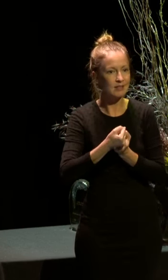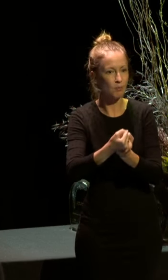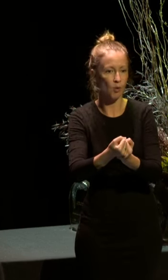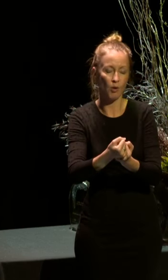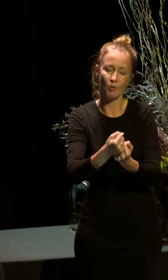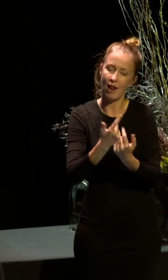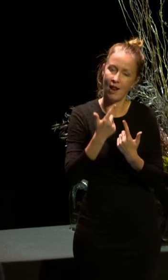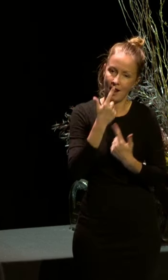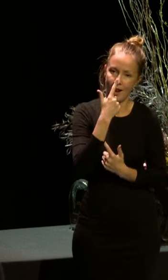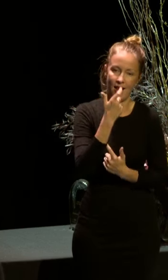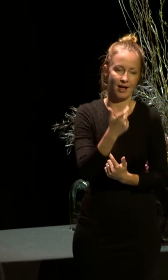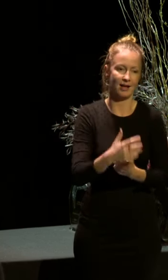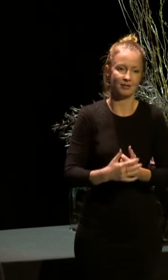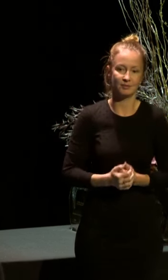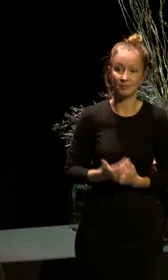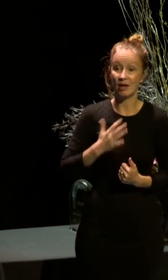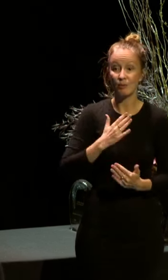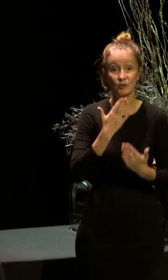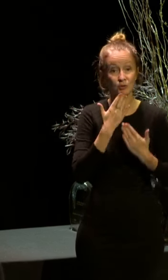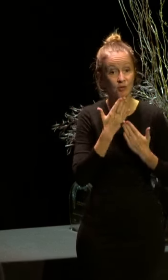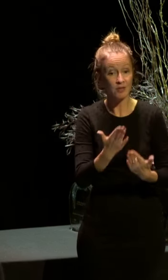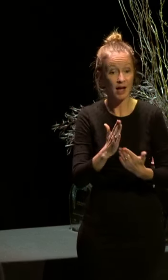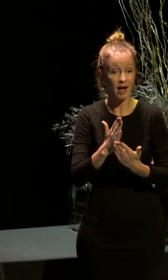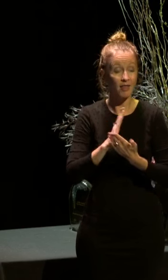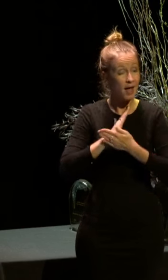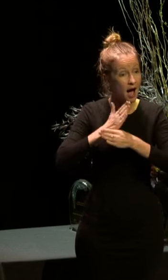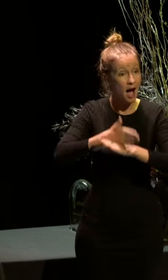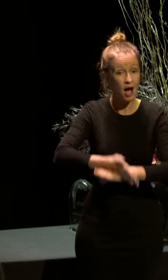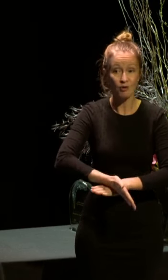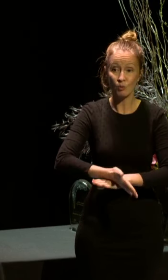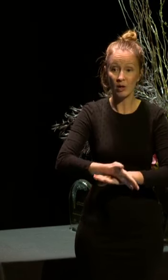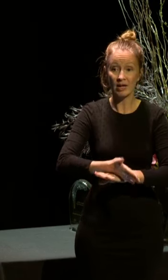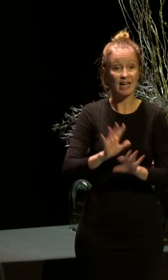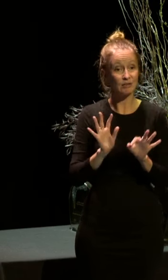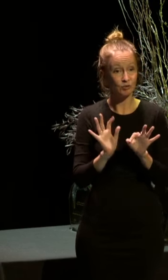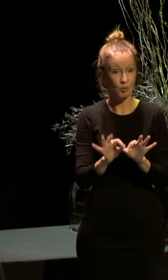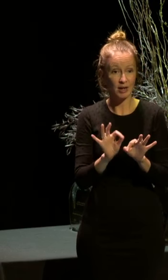I'd like to thank this evening's hardworking interpreters,